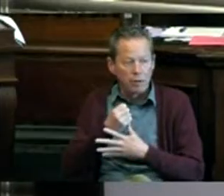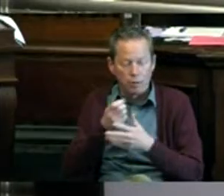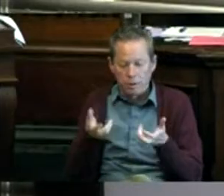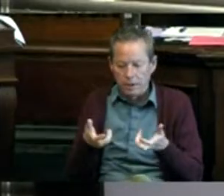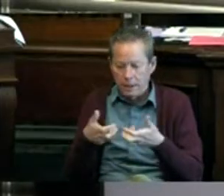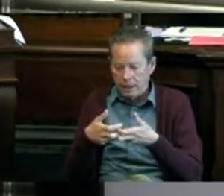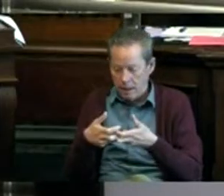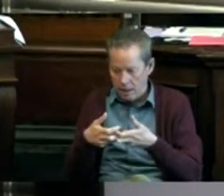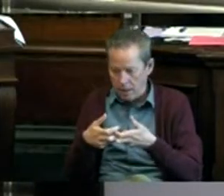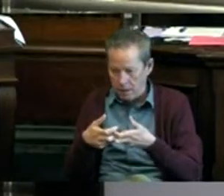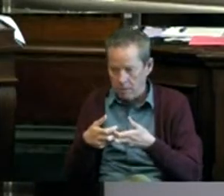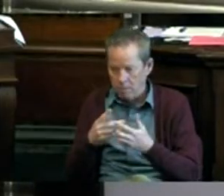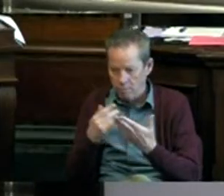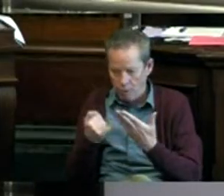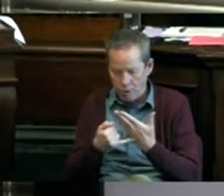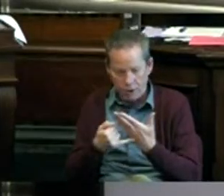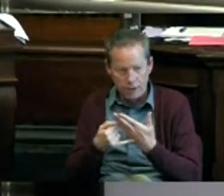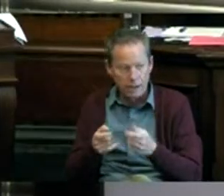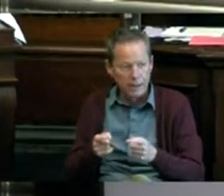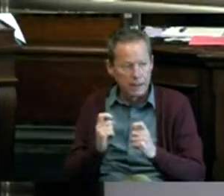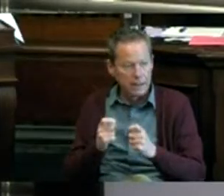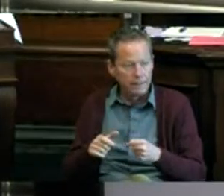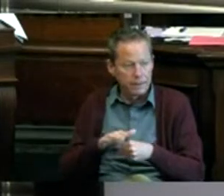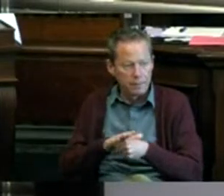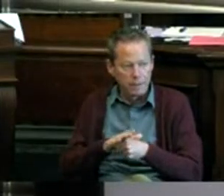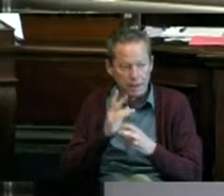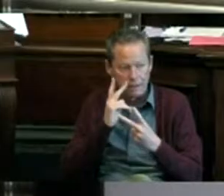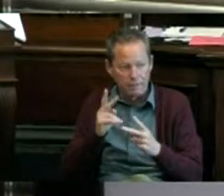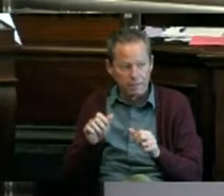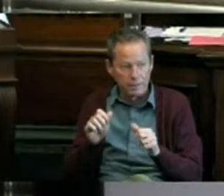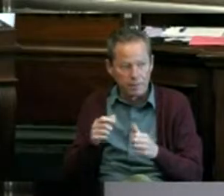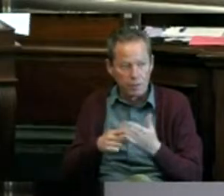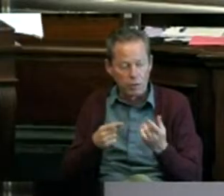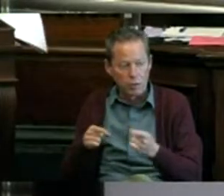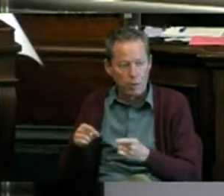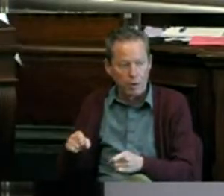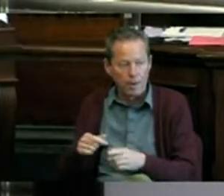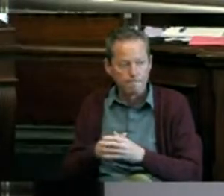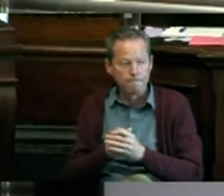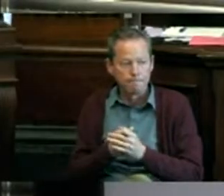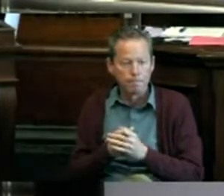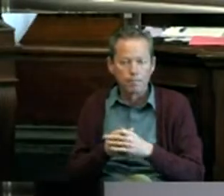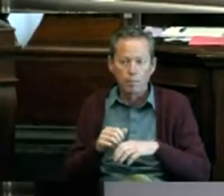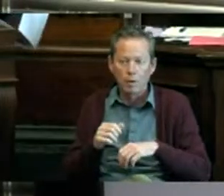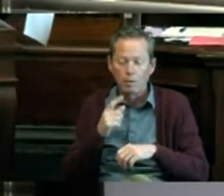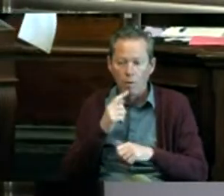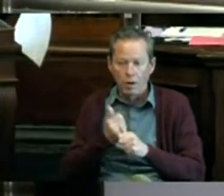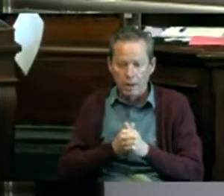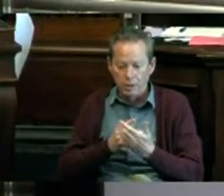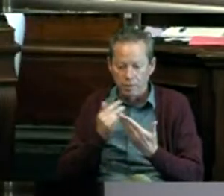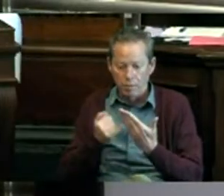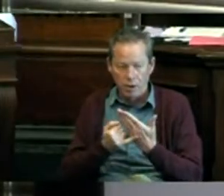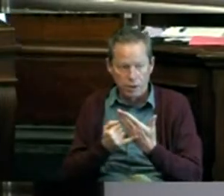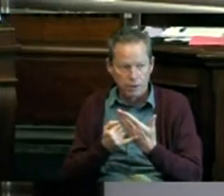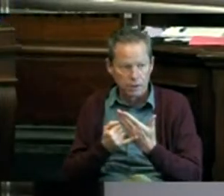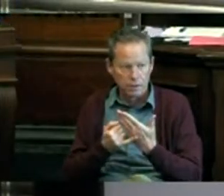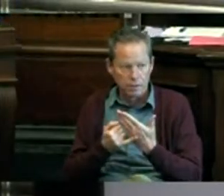track? It helps us prioritize and align projects. It gives us